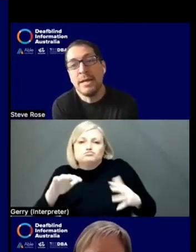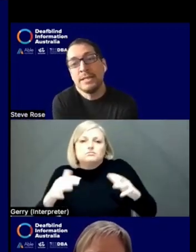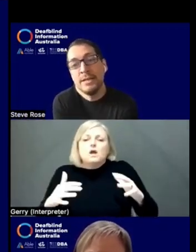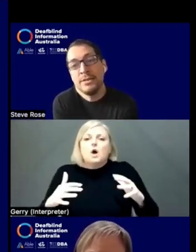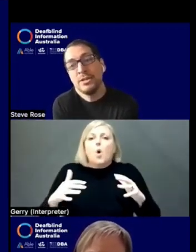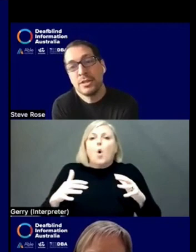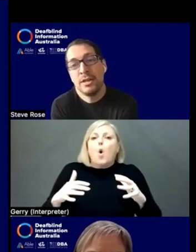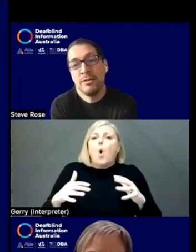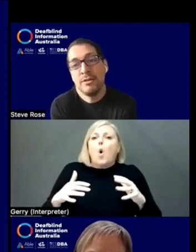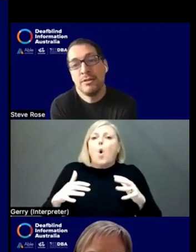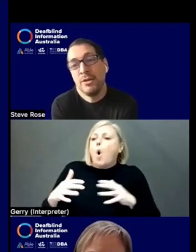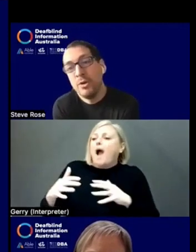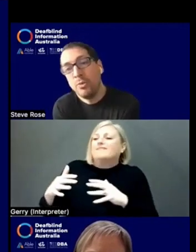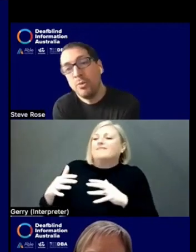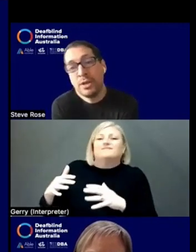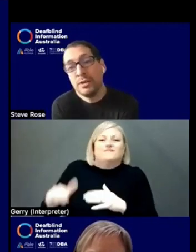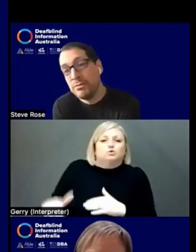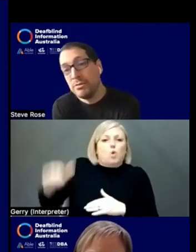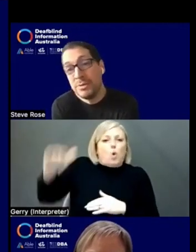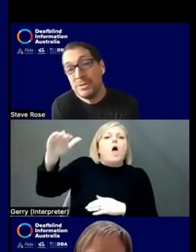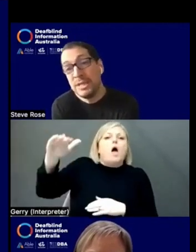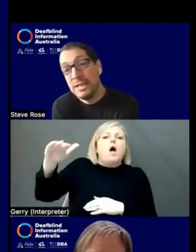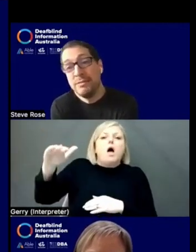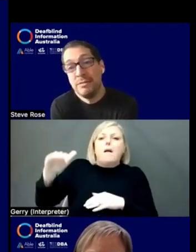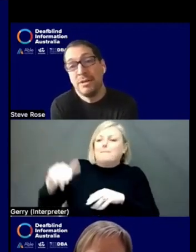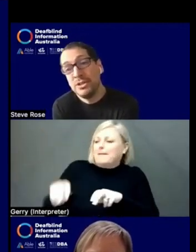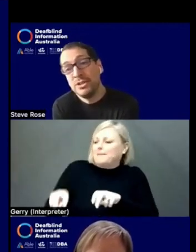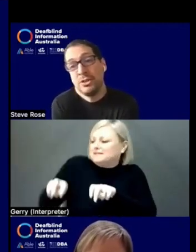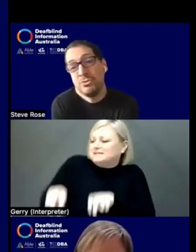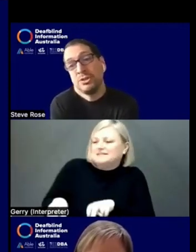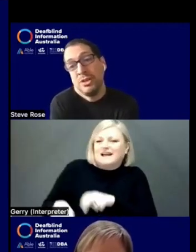and just working through the body if it's shoulder,